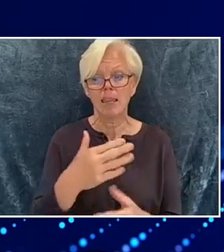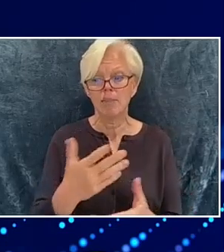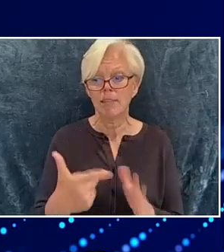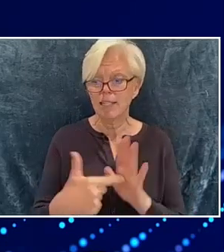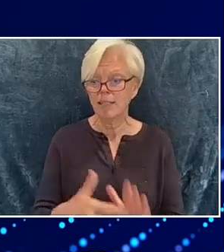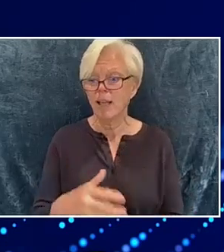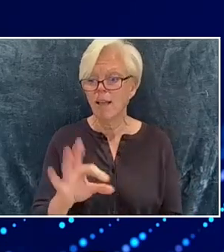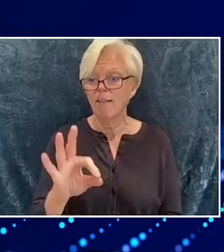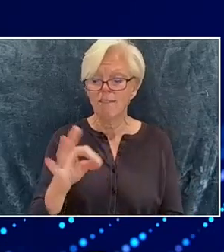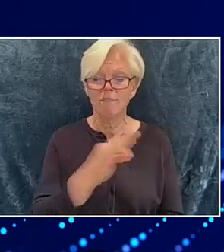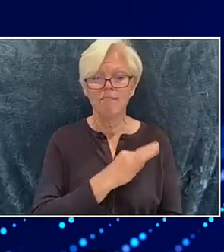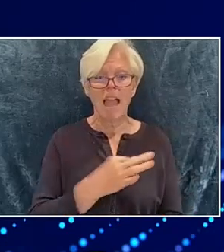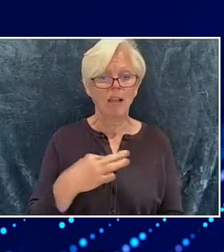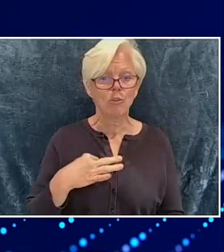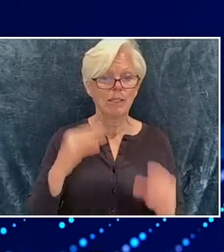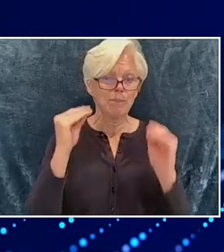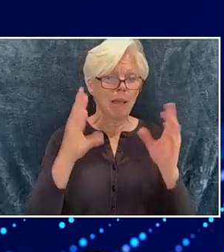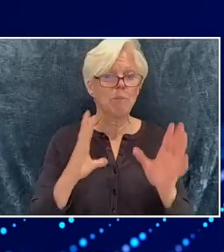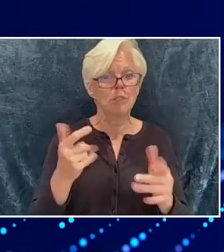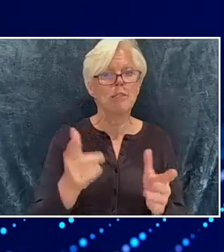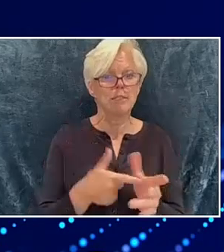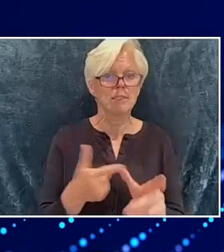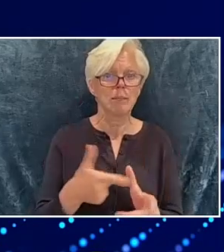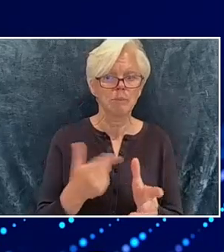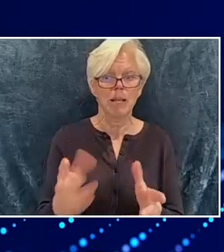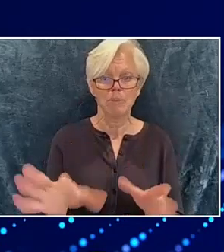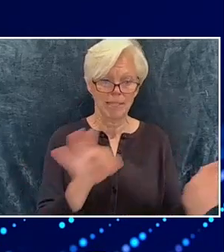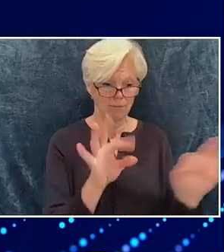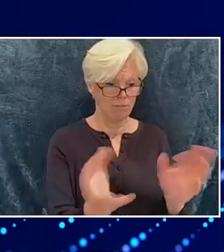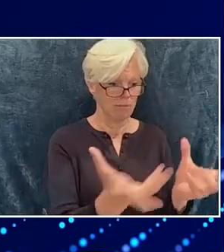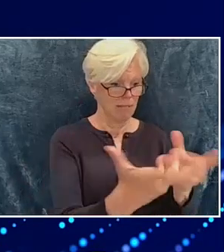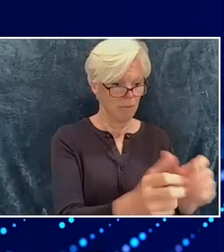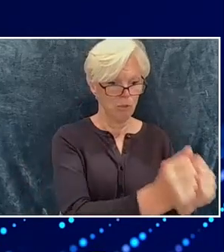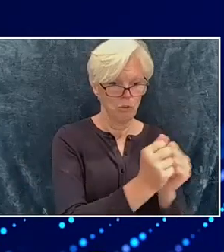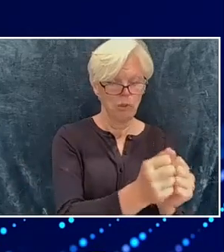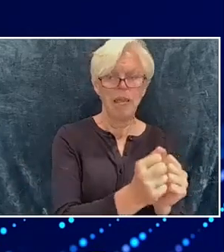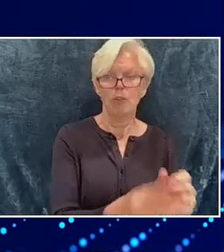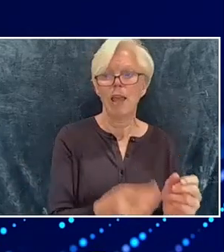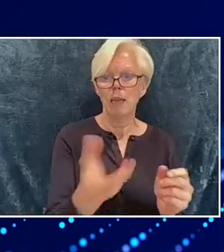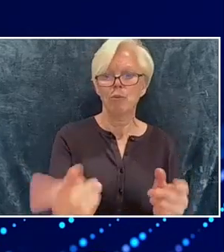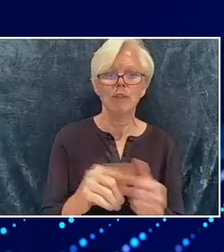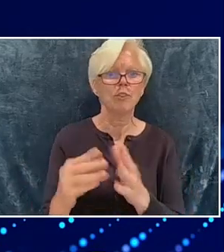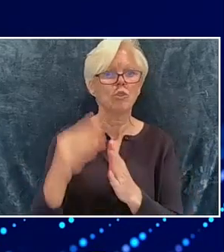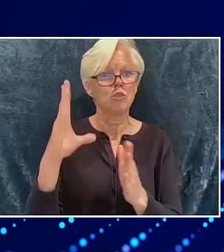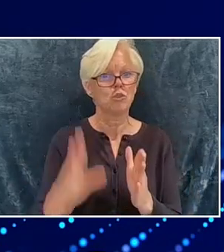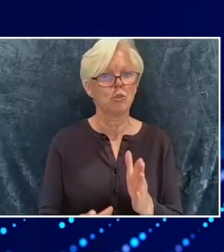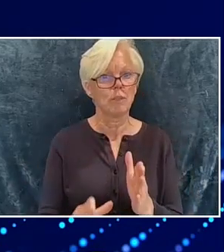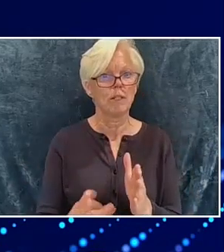own content and bundle it together and provide it to students in support of a class that they're offering.